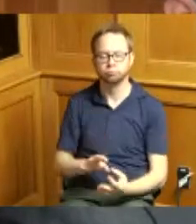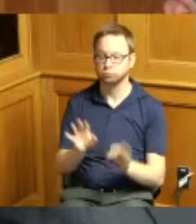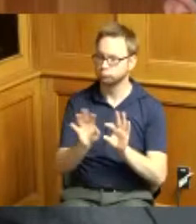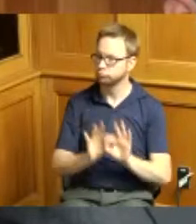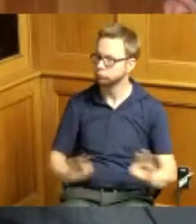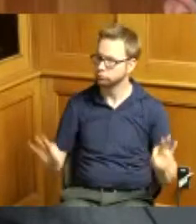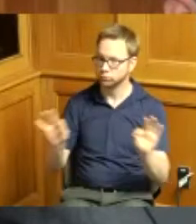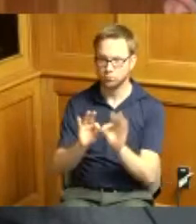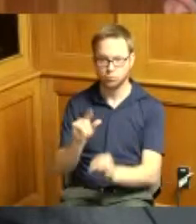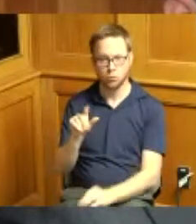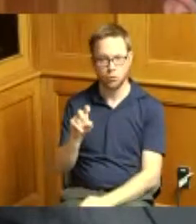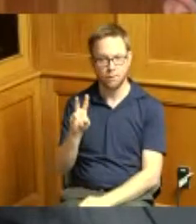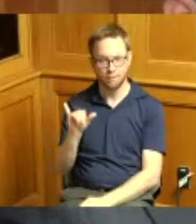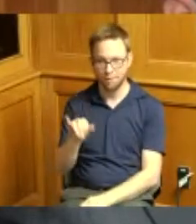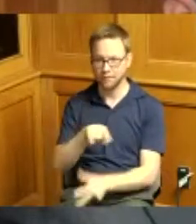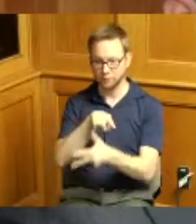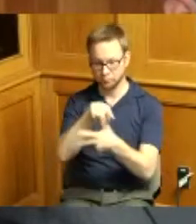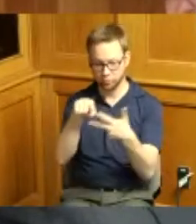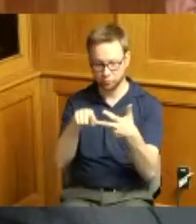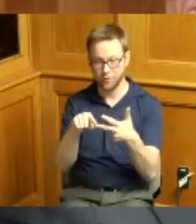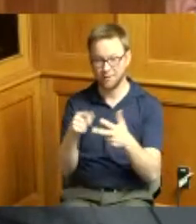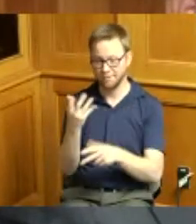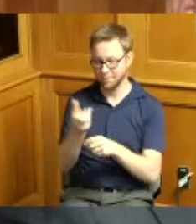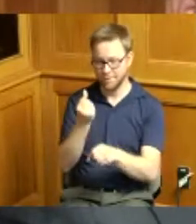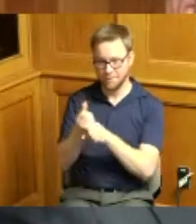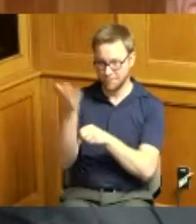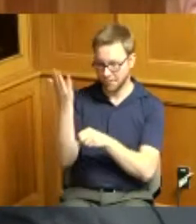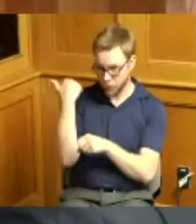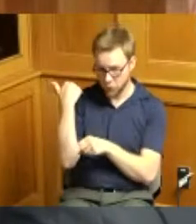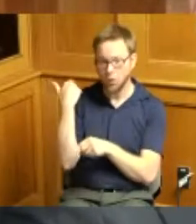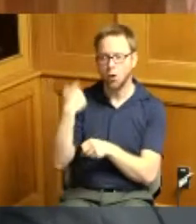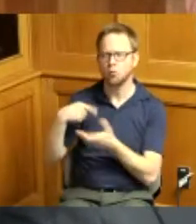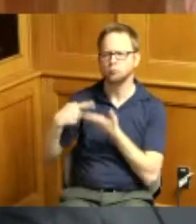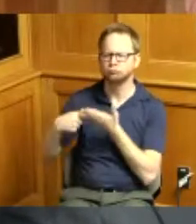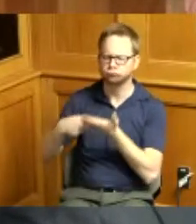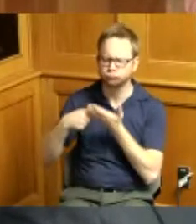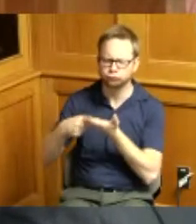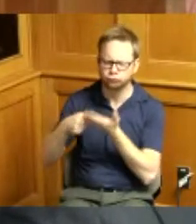we had a lot of conversation five years ago when these were up and so we will look forward